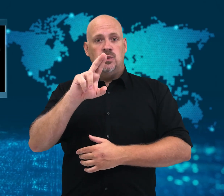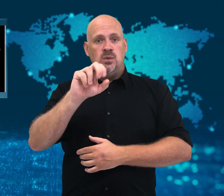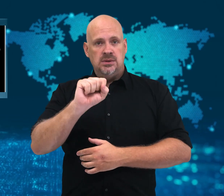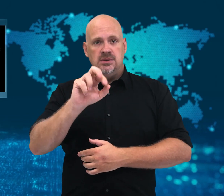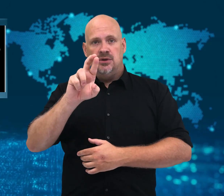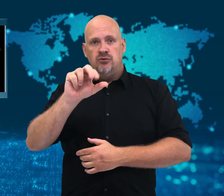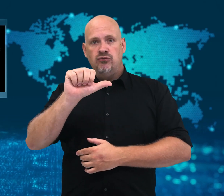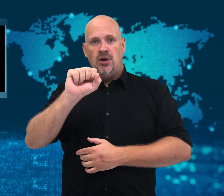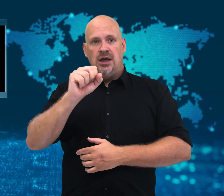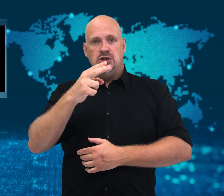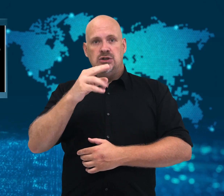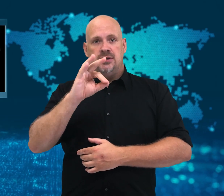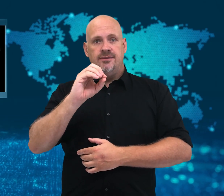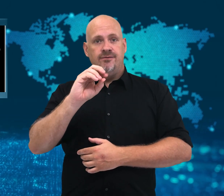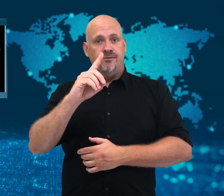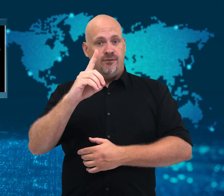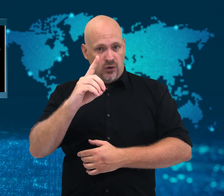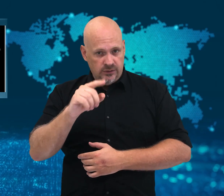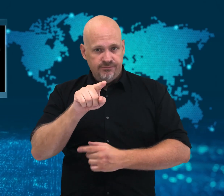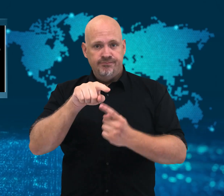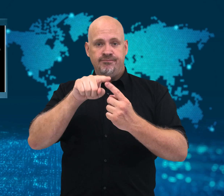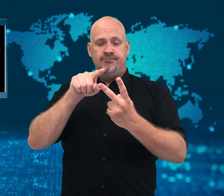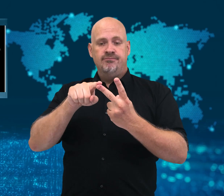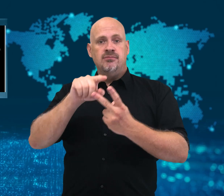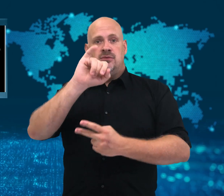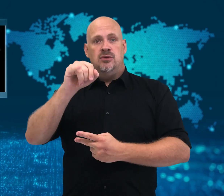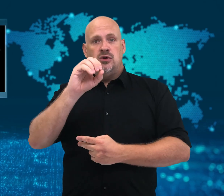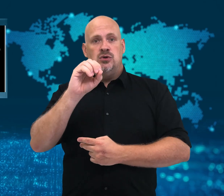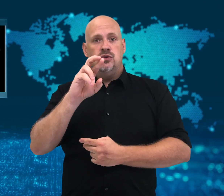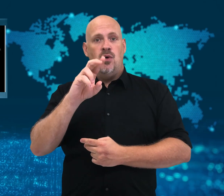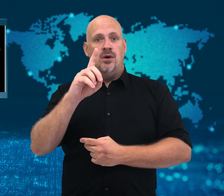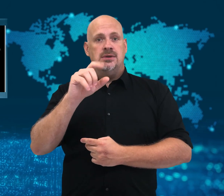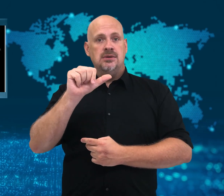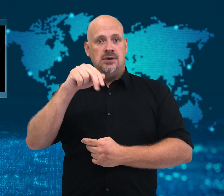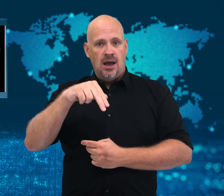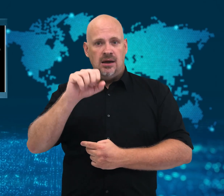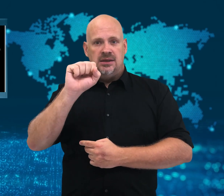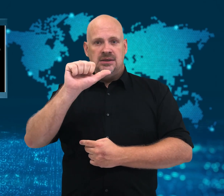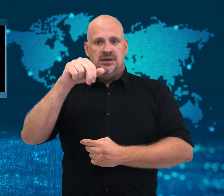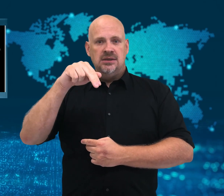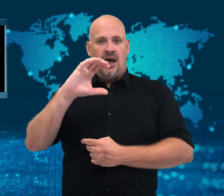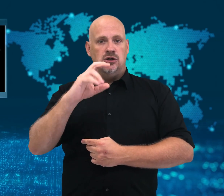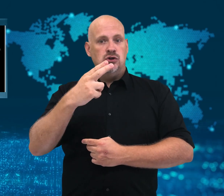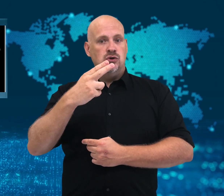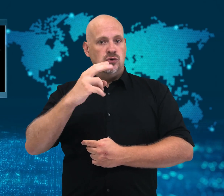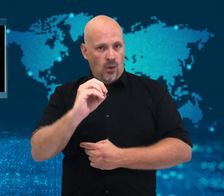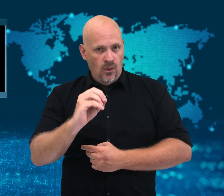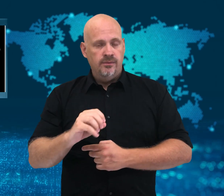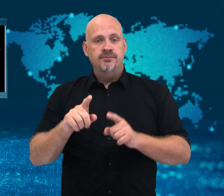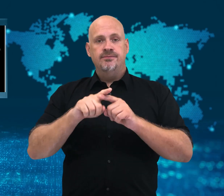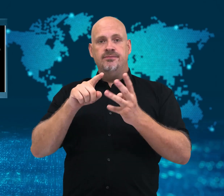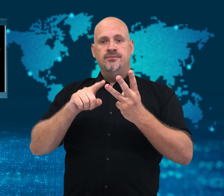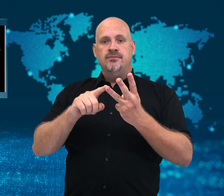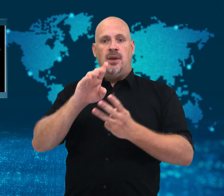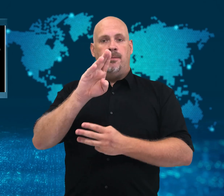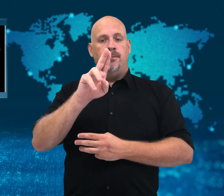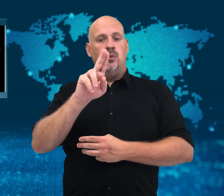about three Black English players - Marcus Rashford,